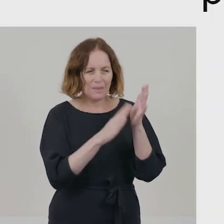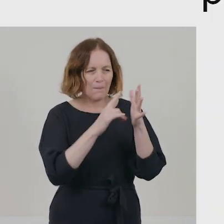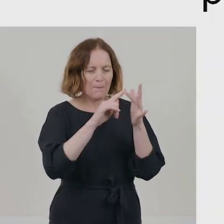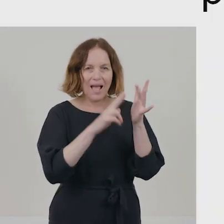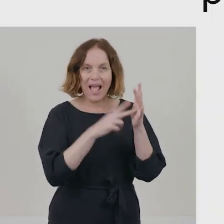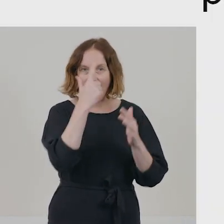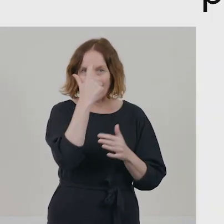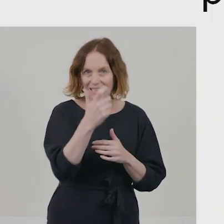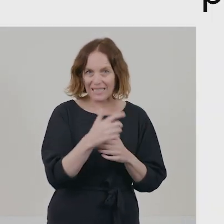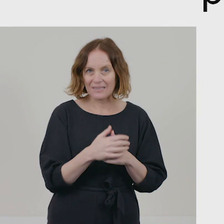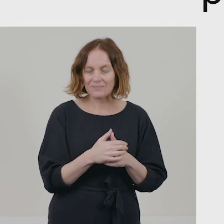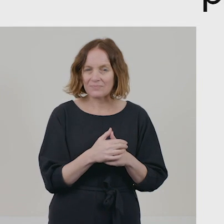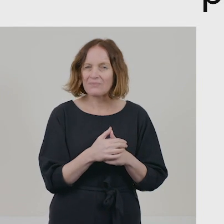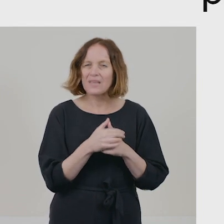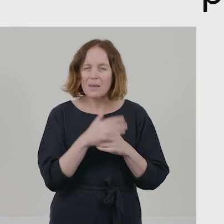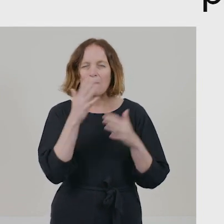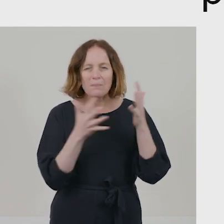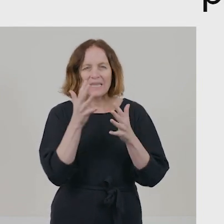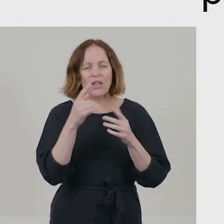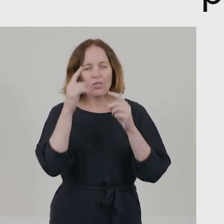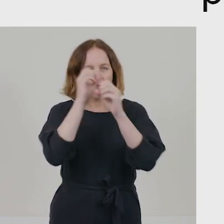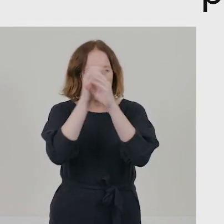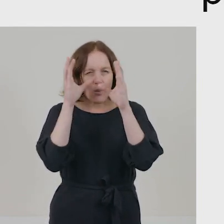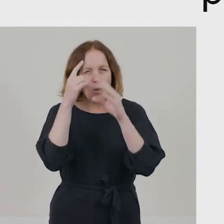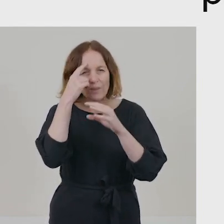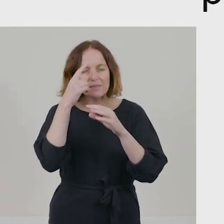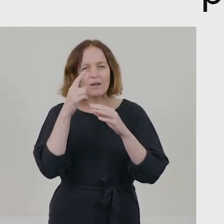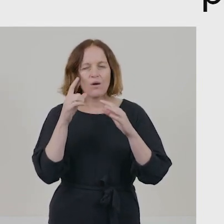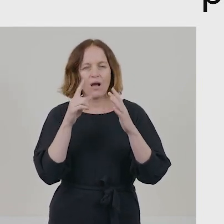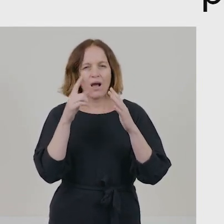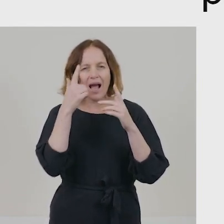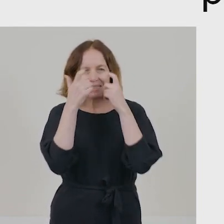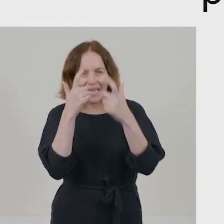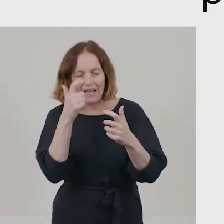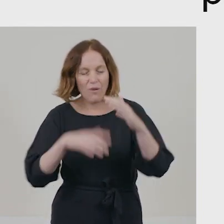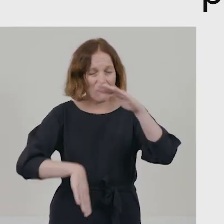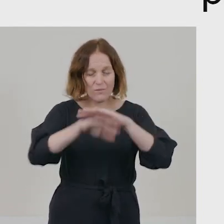The main idea of a text is the central thought, or overall idea of the whole text,